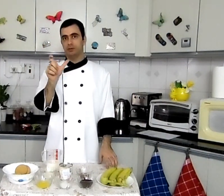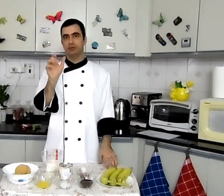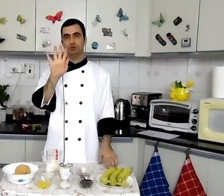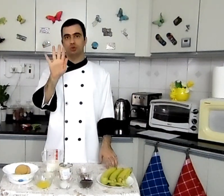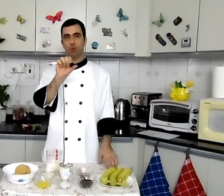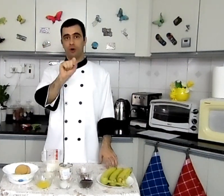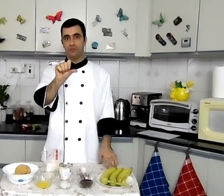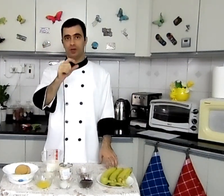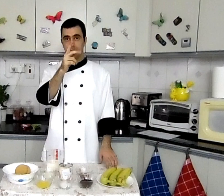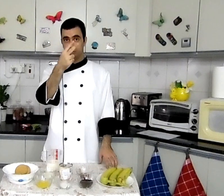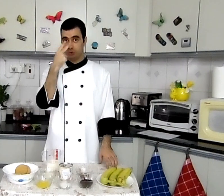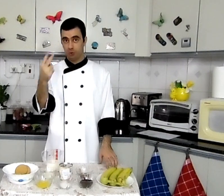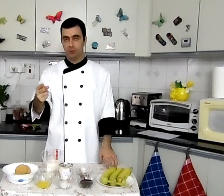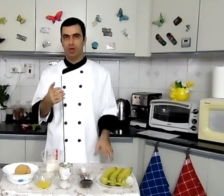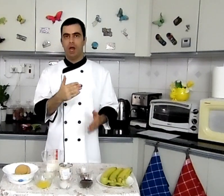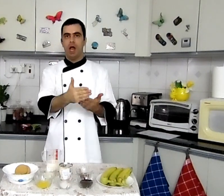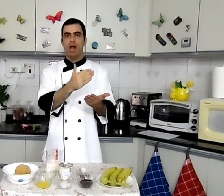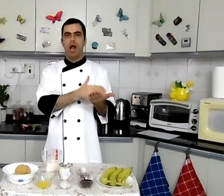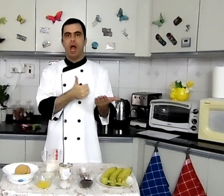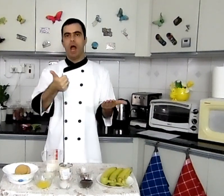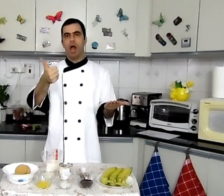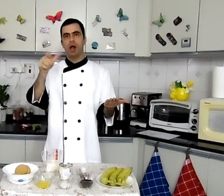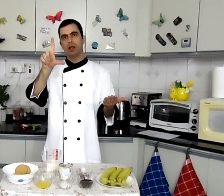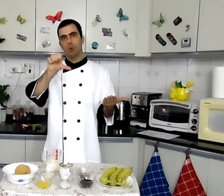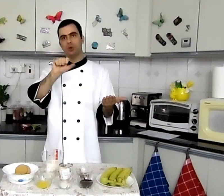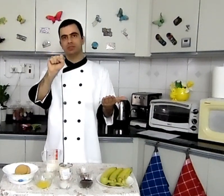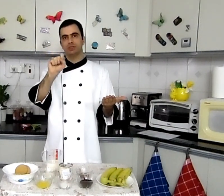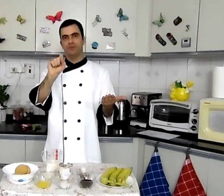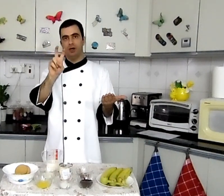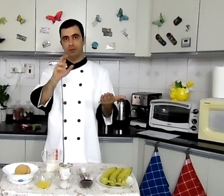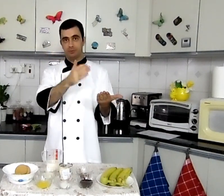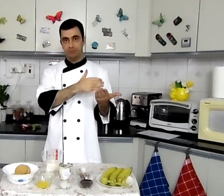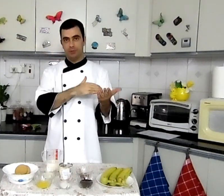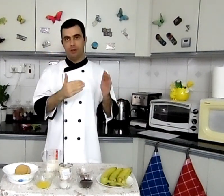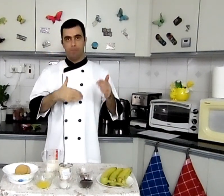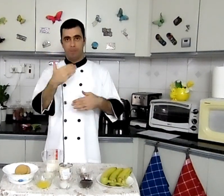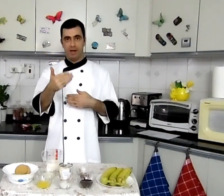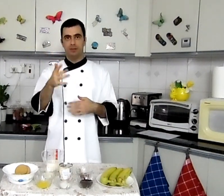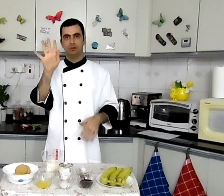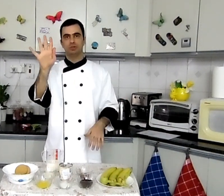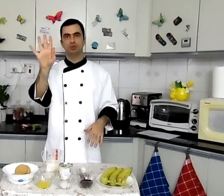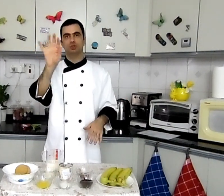and we will present the recipe next وسنعرض الوصفة بعد شوي